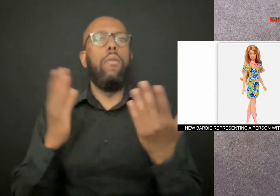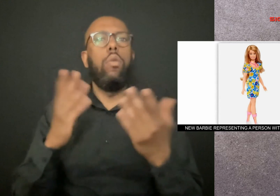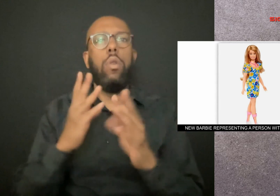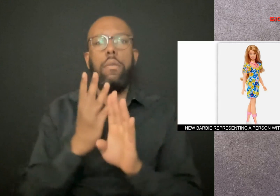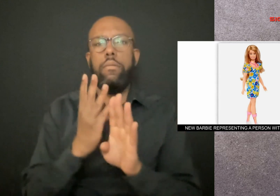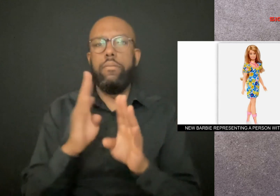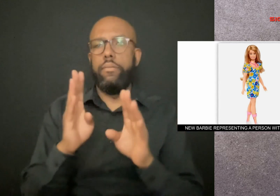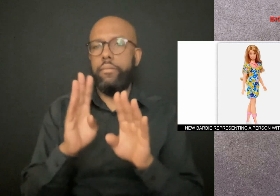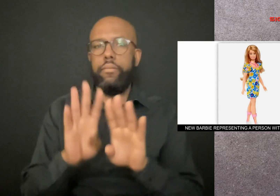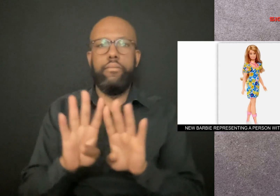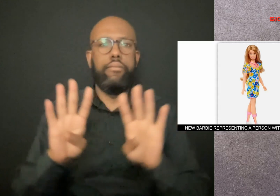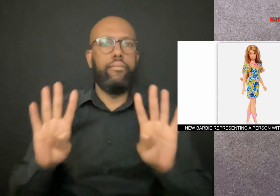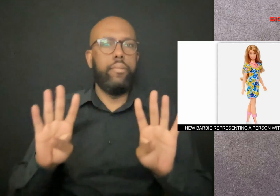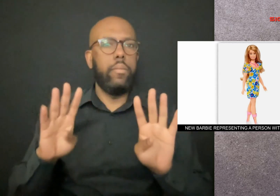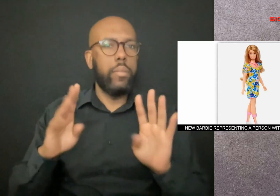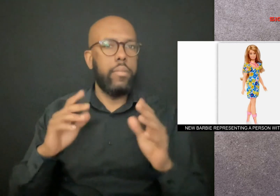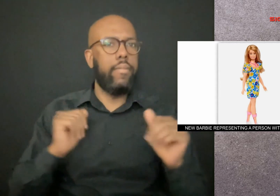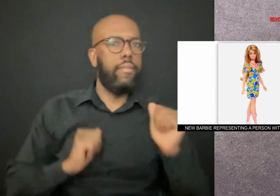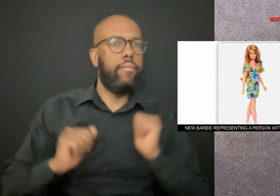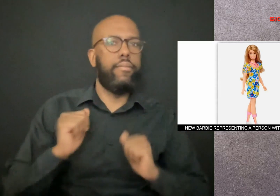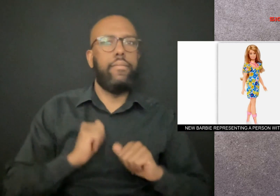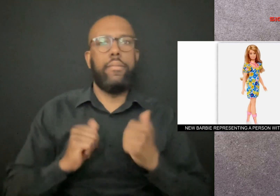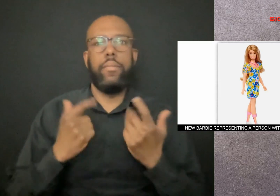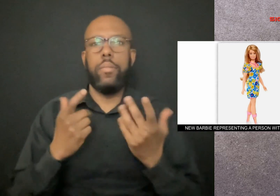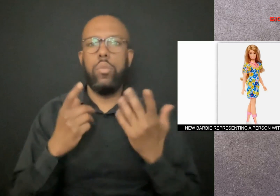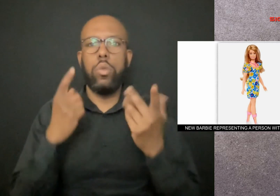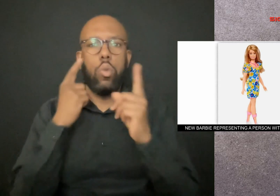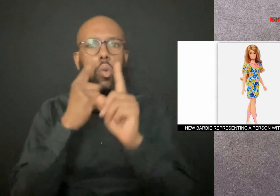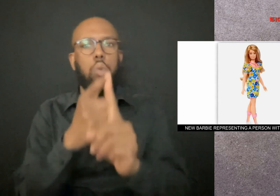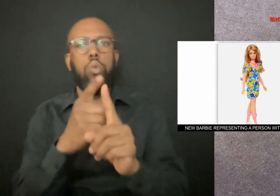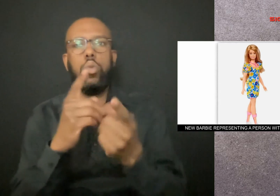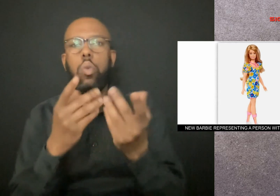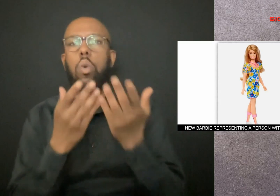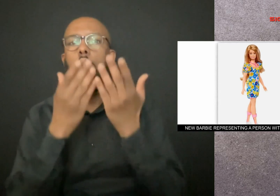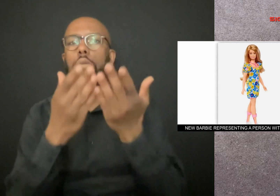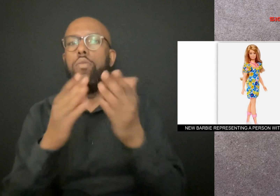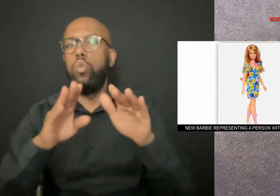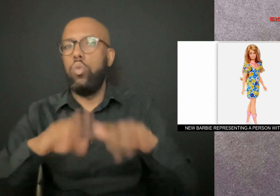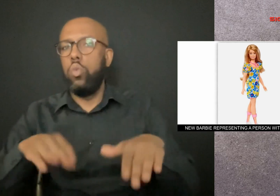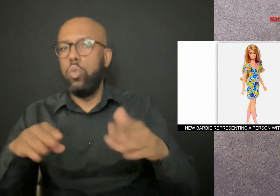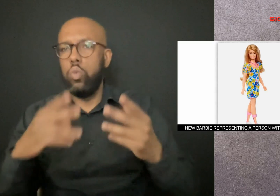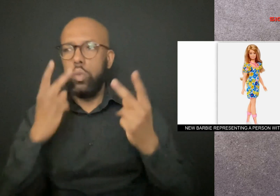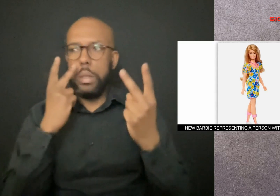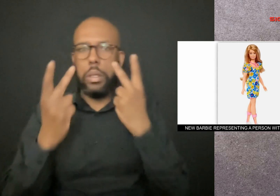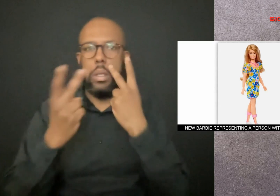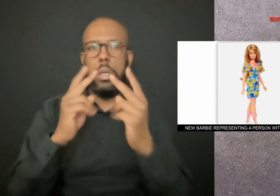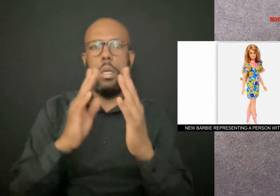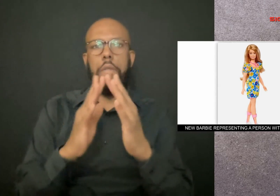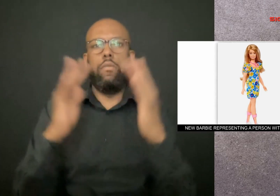necklace the doll is part of the Barbie fashionistas line which aims to offer